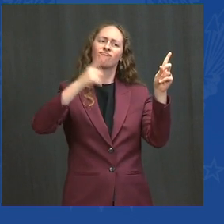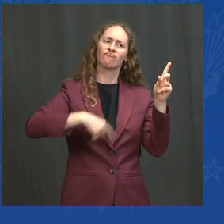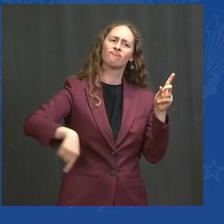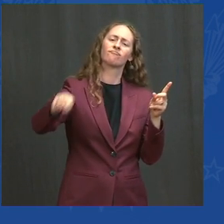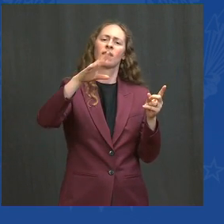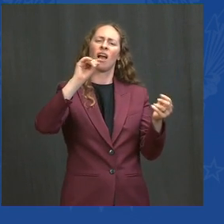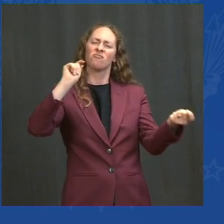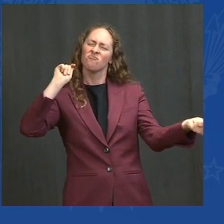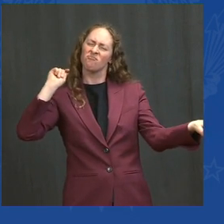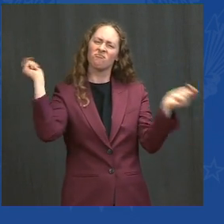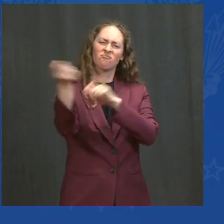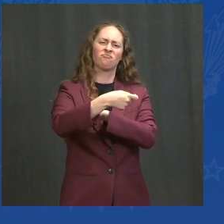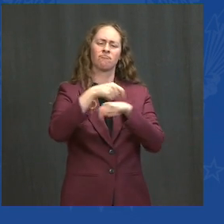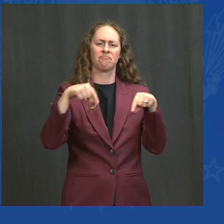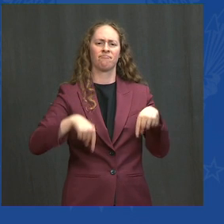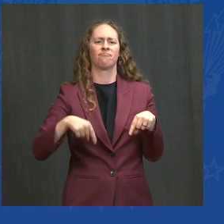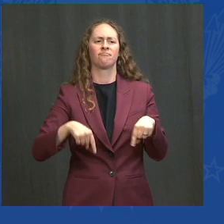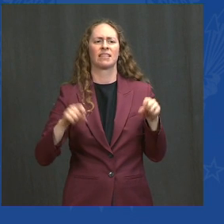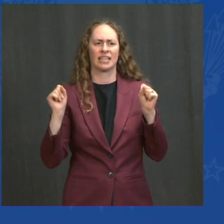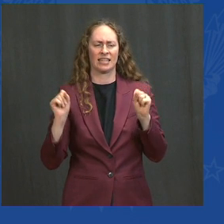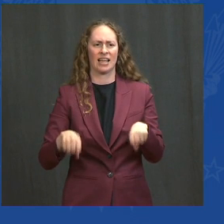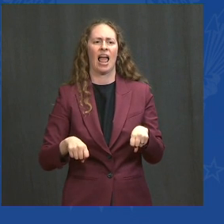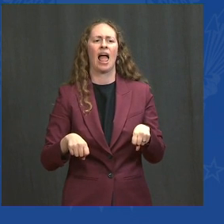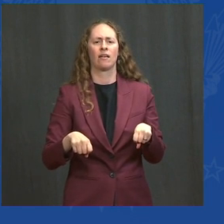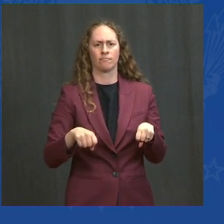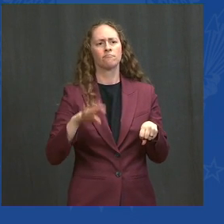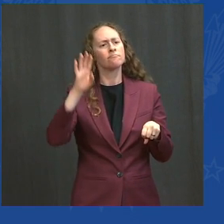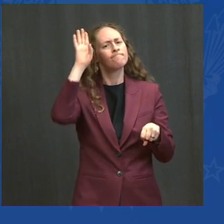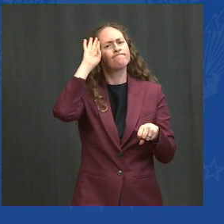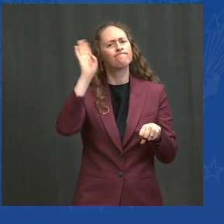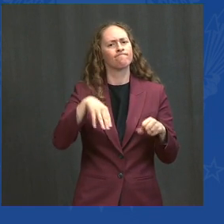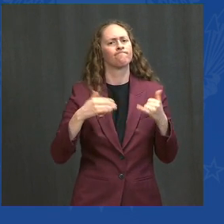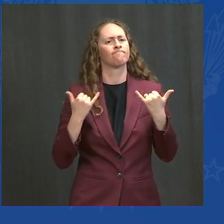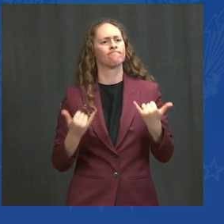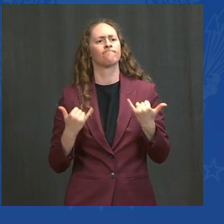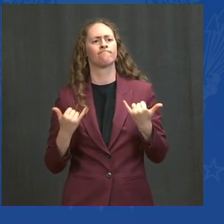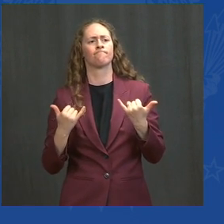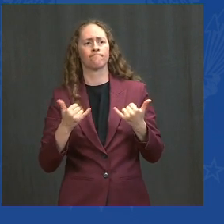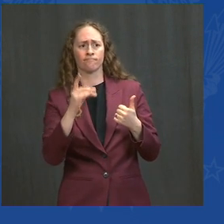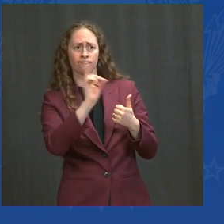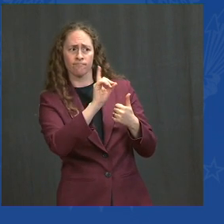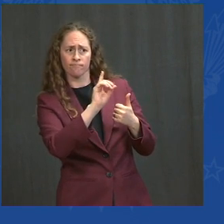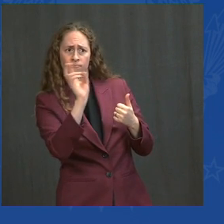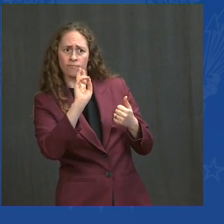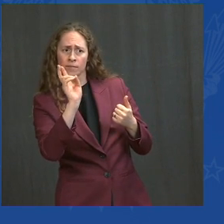I know that neither the Democrats nor Republicans get everything they want in this agreement. It's not all that I proposed.